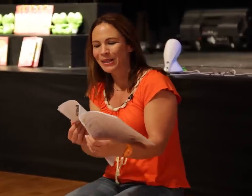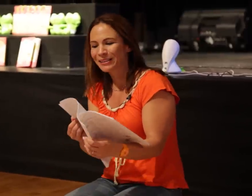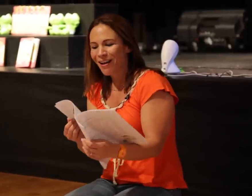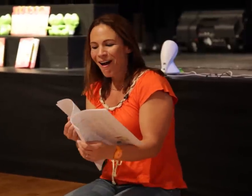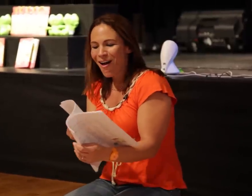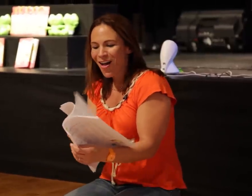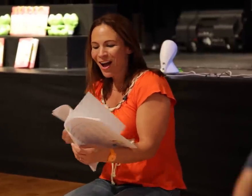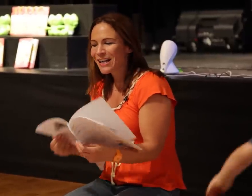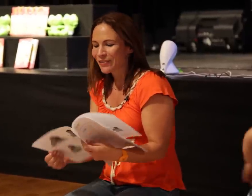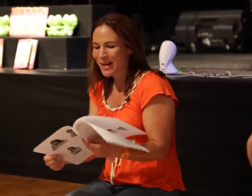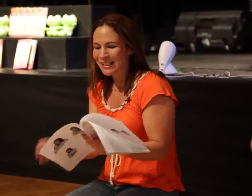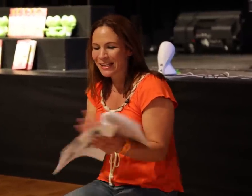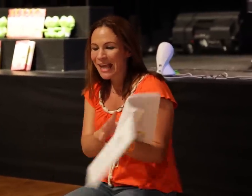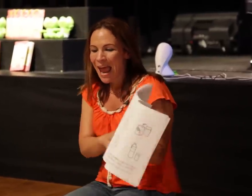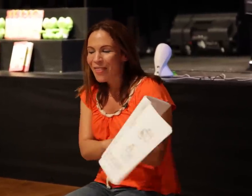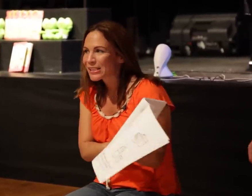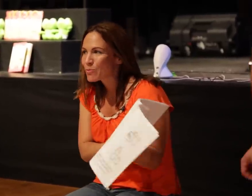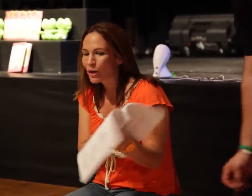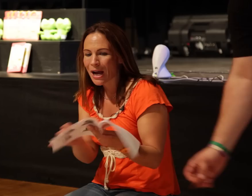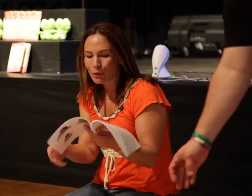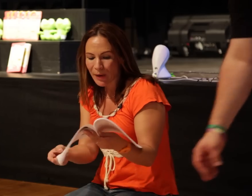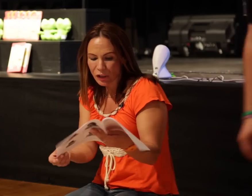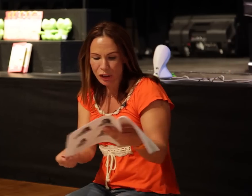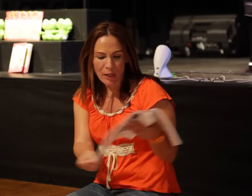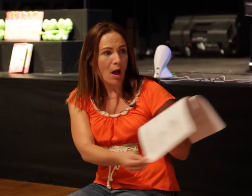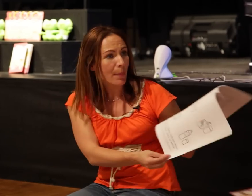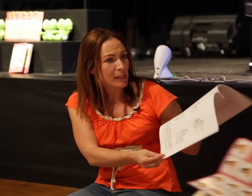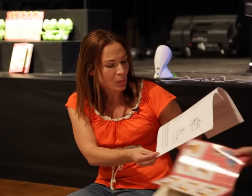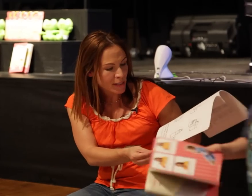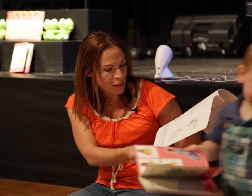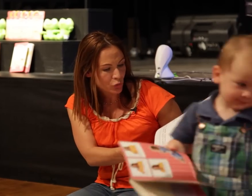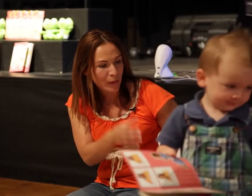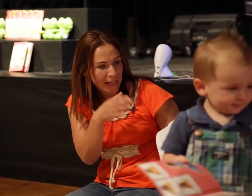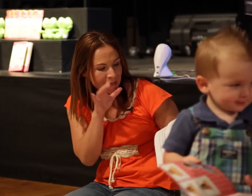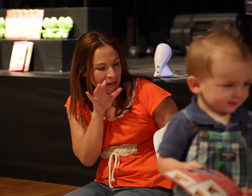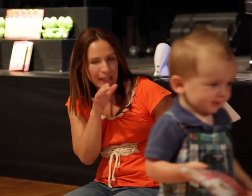to all kinds of amazing things. And then some more coloring pages too like Hopkins wants a DRINK.